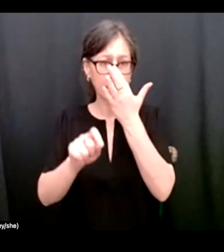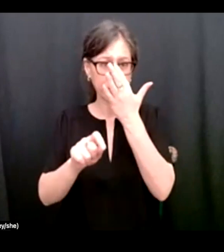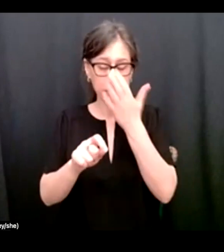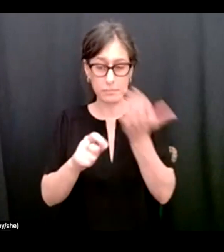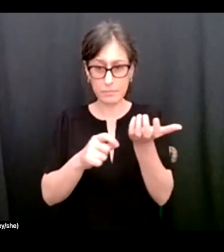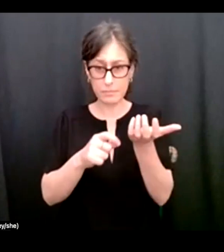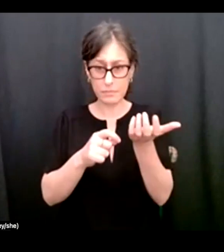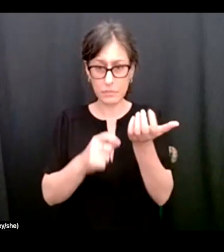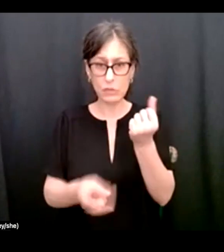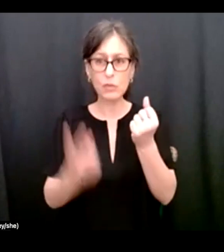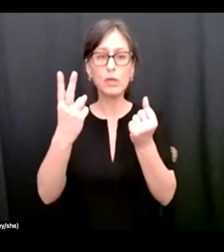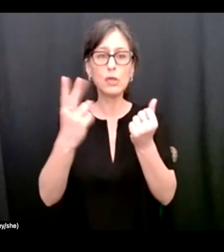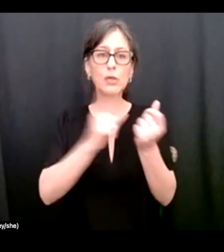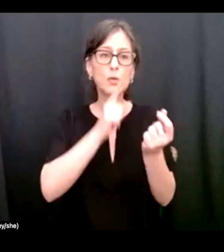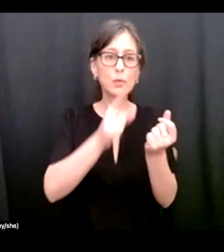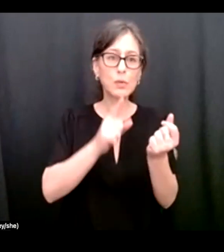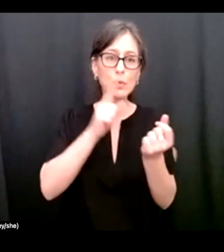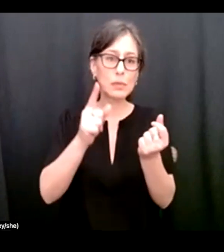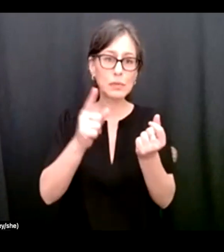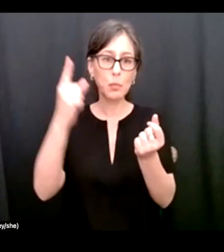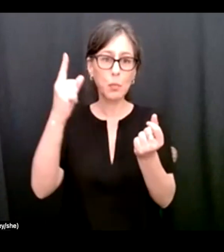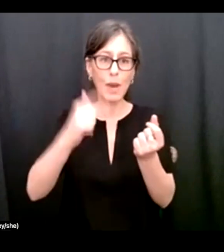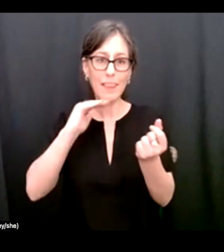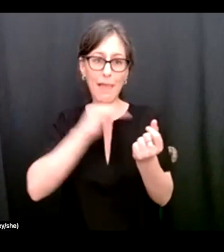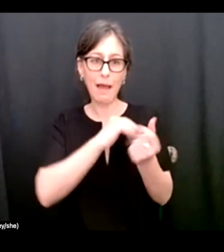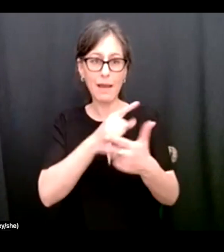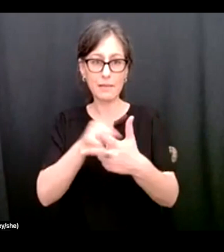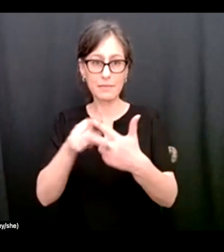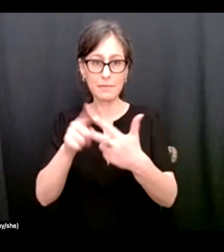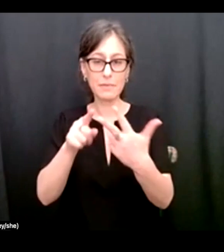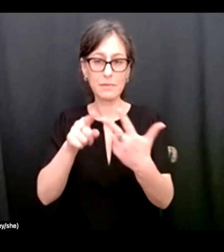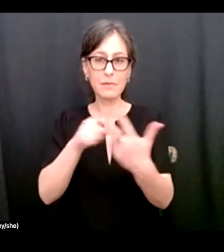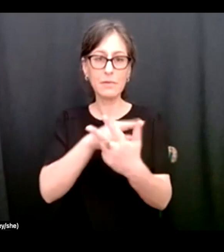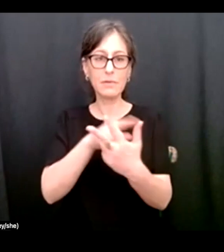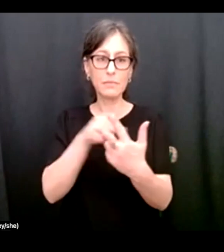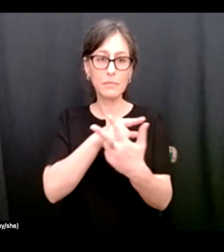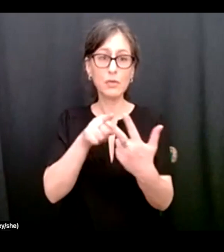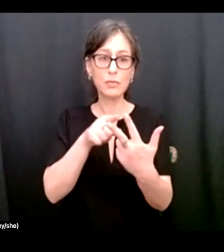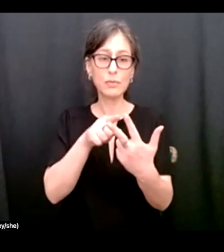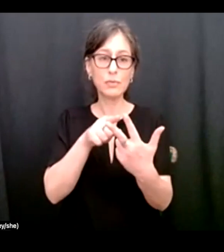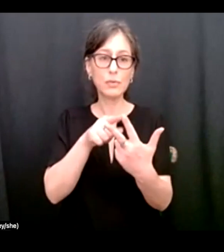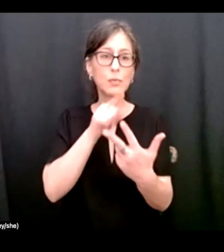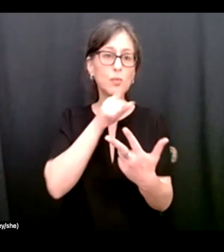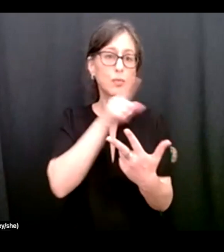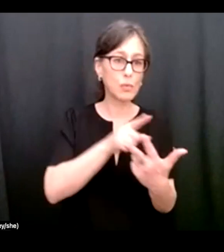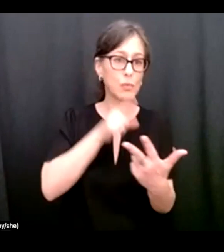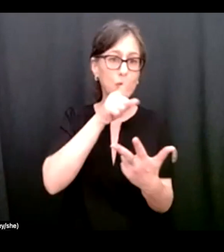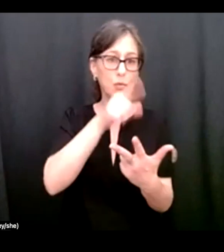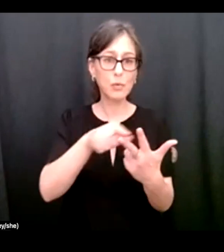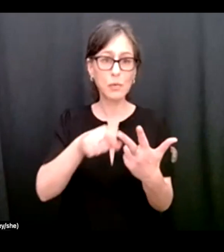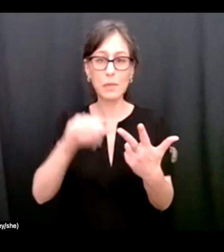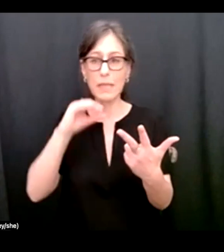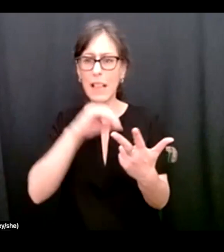two truths and a lie. And think about how, you know they can be very simple, short declarative